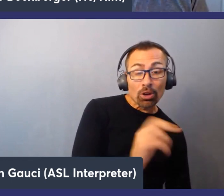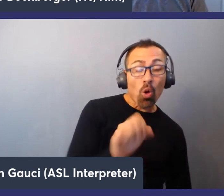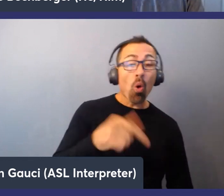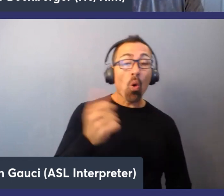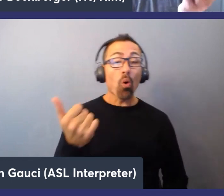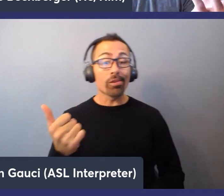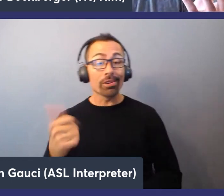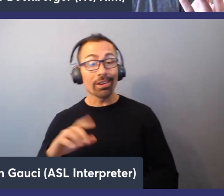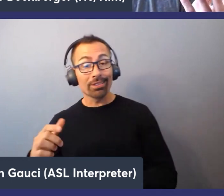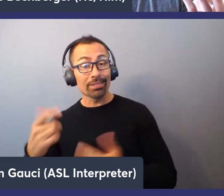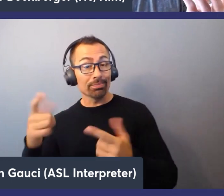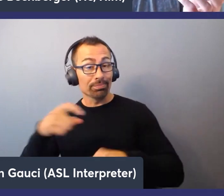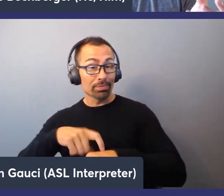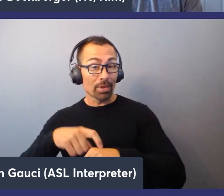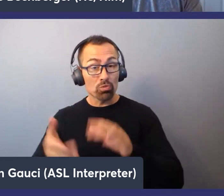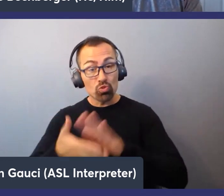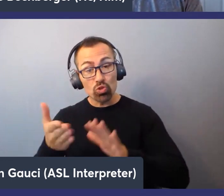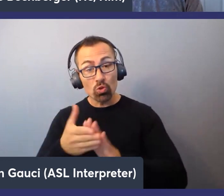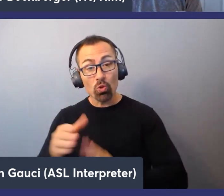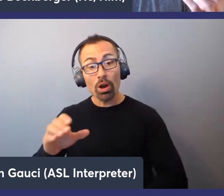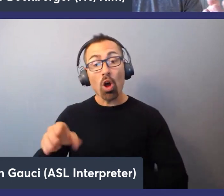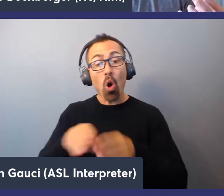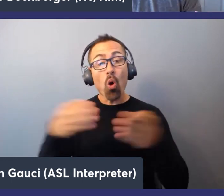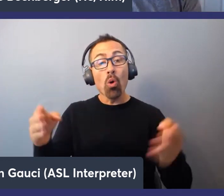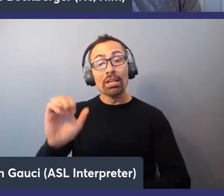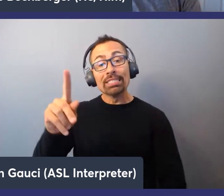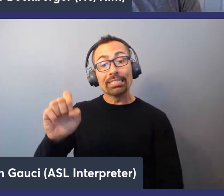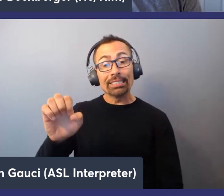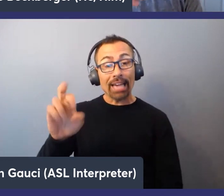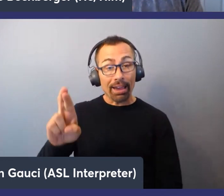both languages have their strengths and weaknesses,